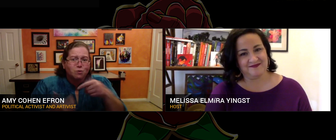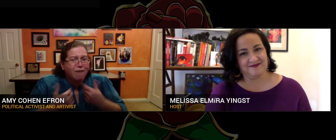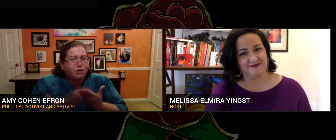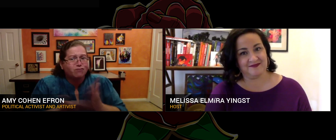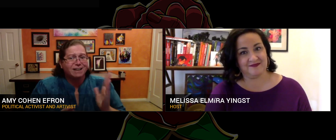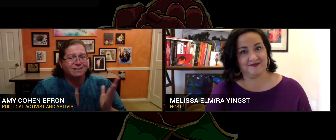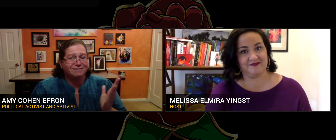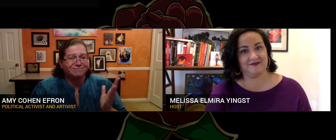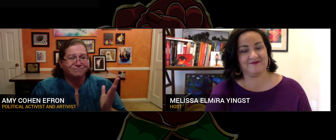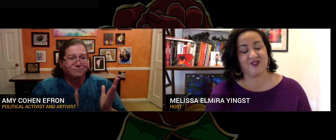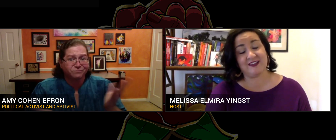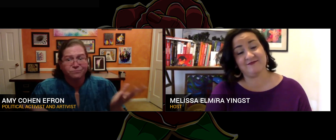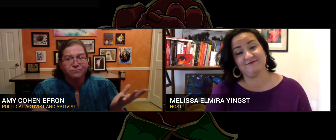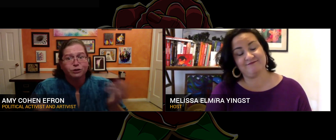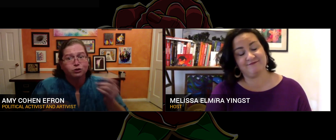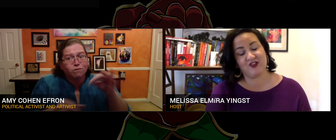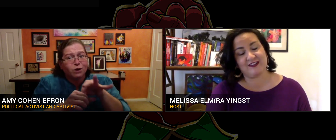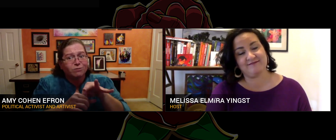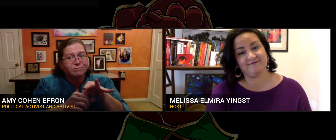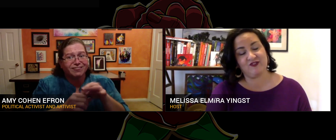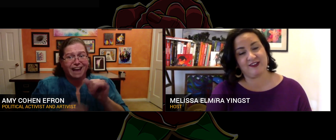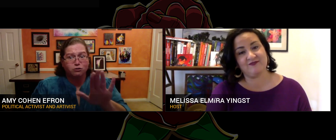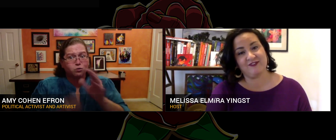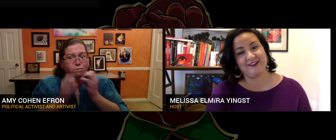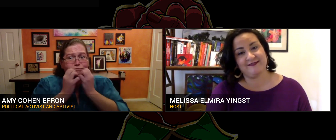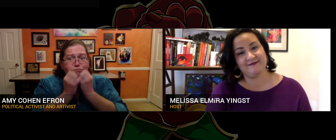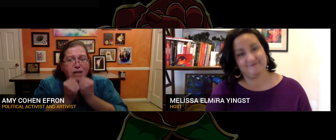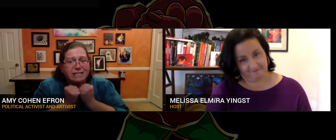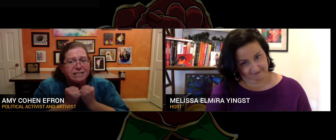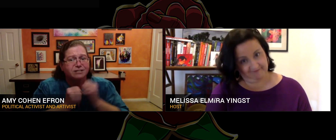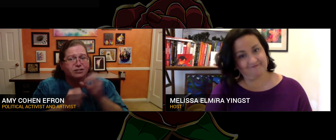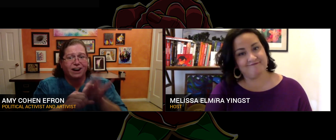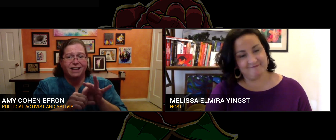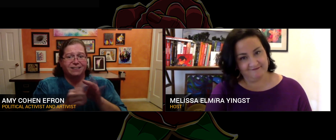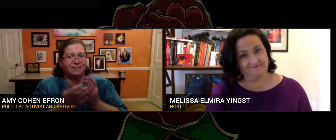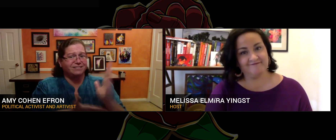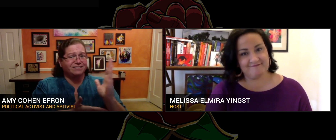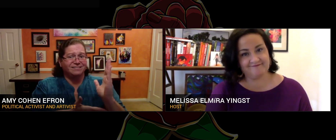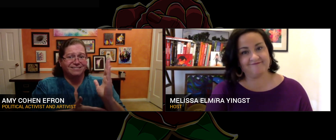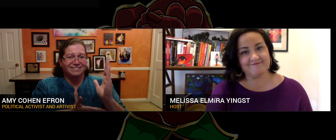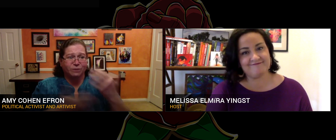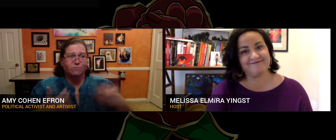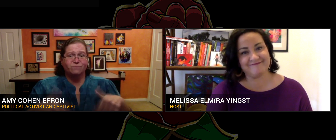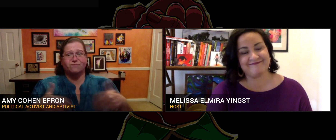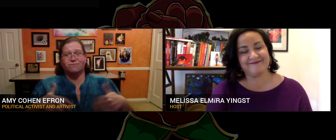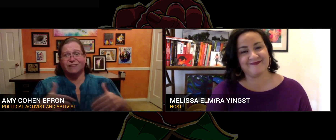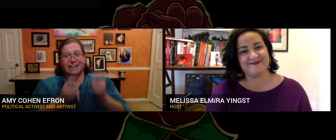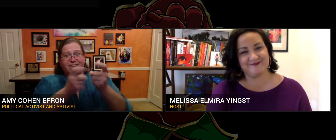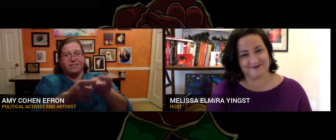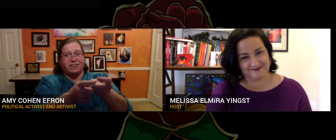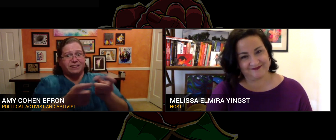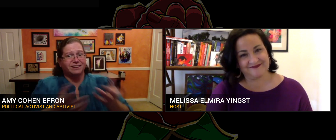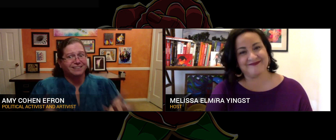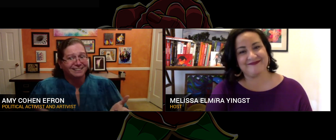Yes. And you have the right! Right. Right. It's your right to vote and cherish that right.